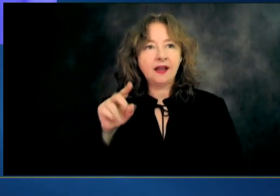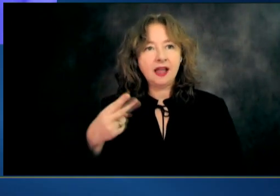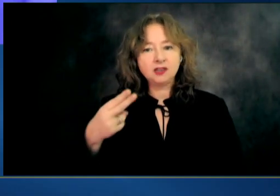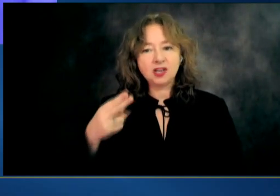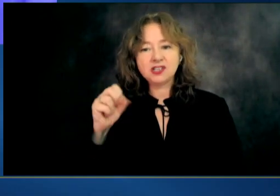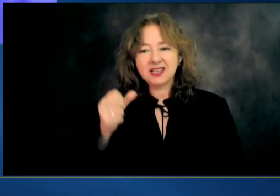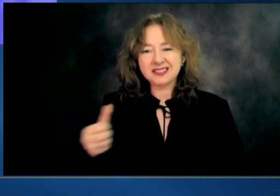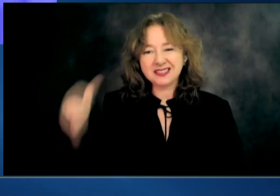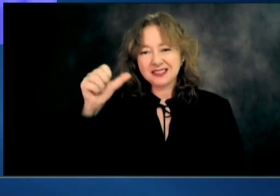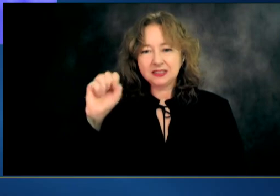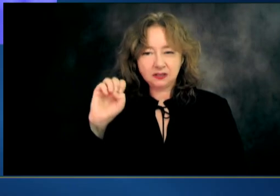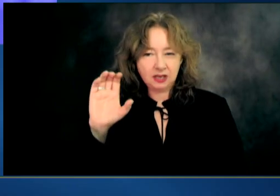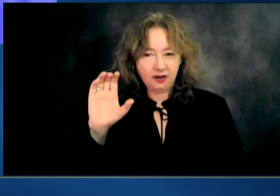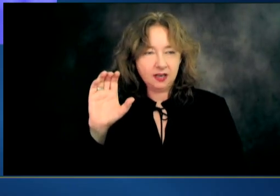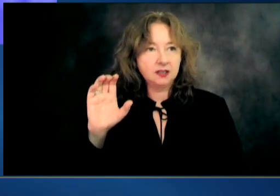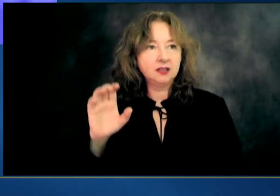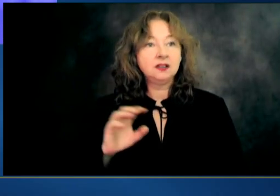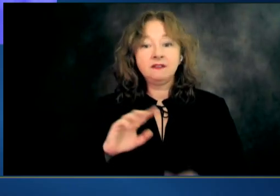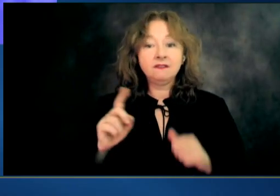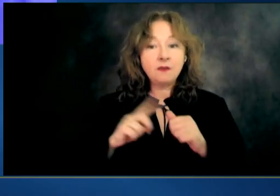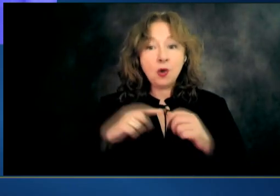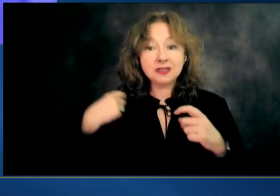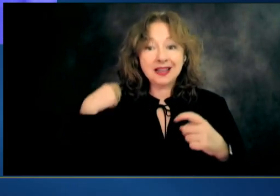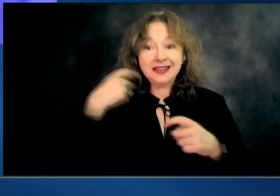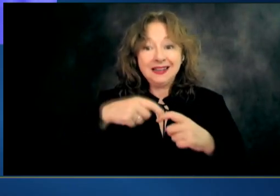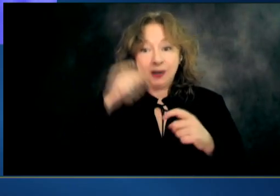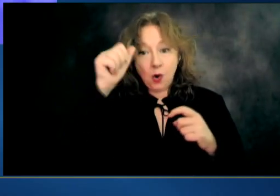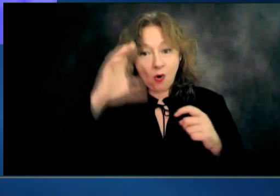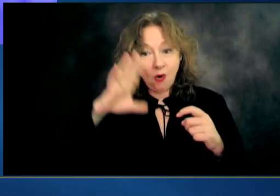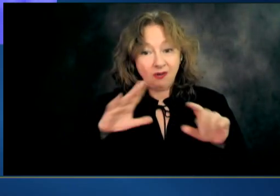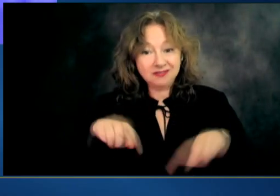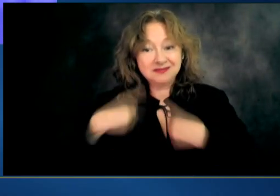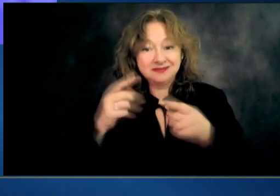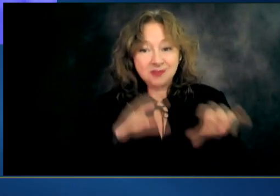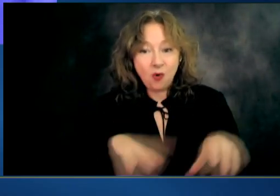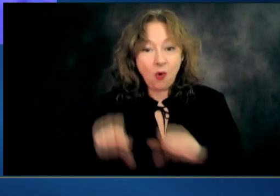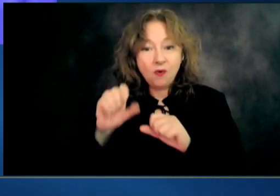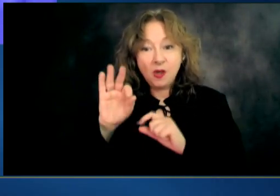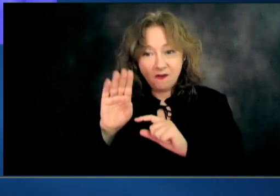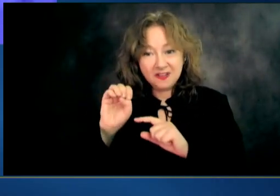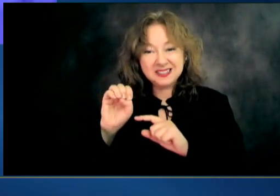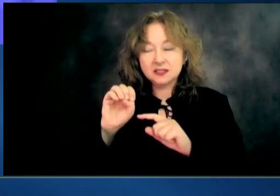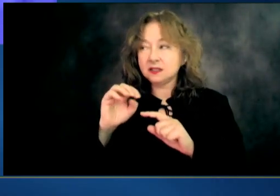and is the first Latino to hold the office in the history of the United States.